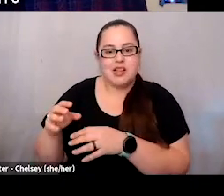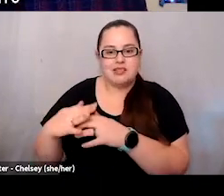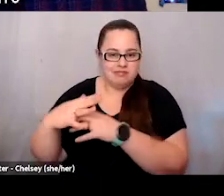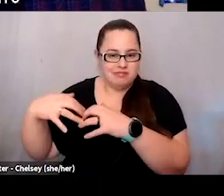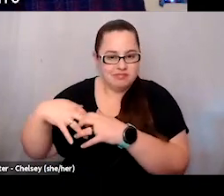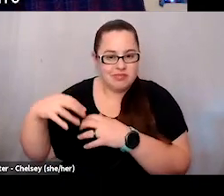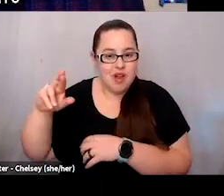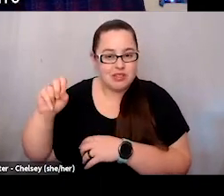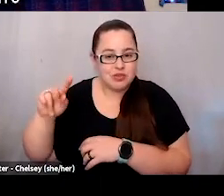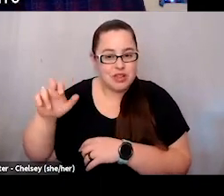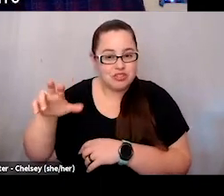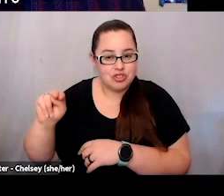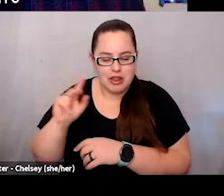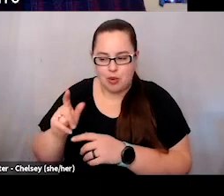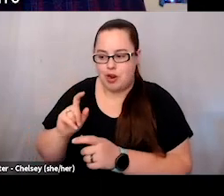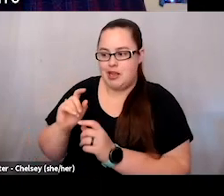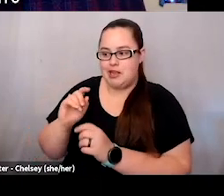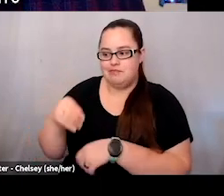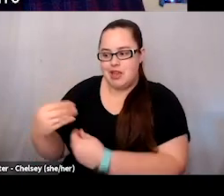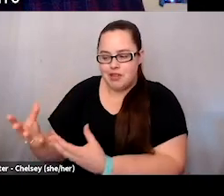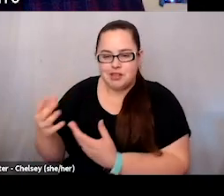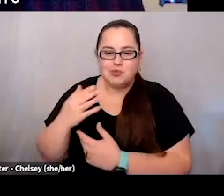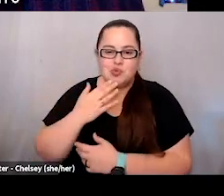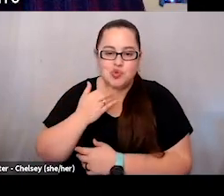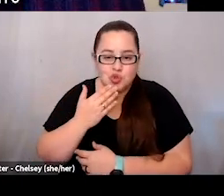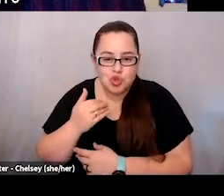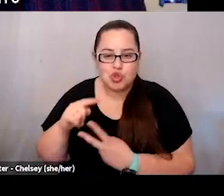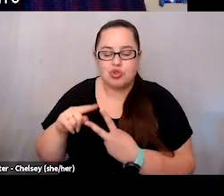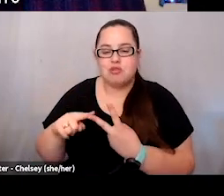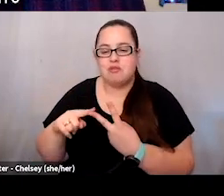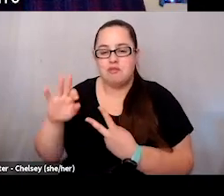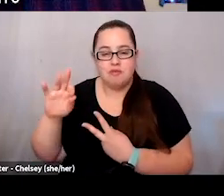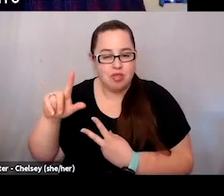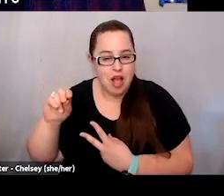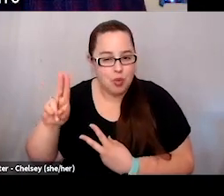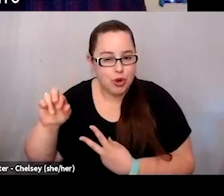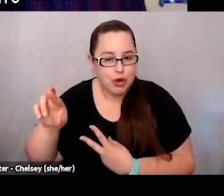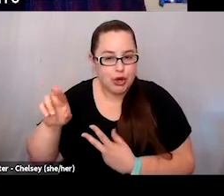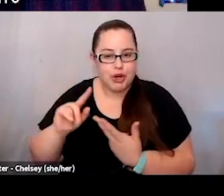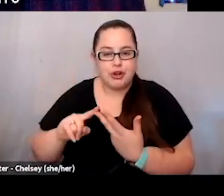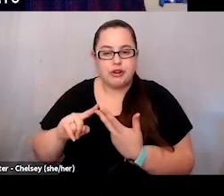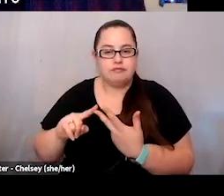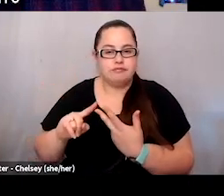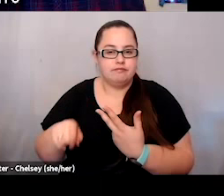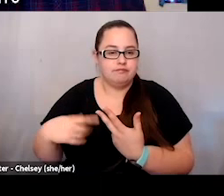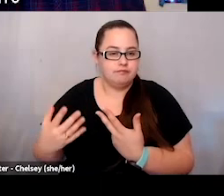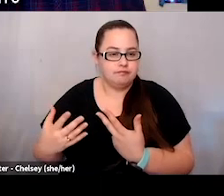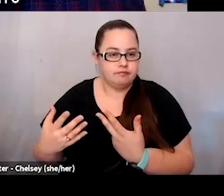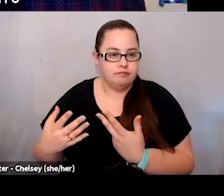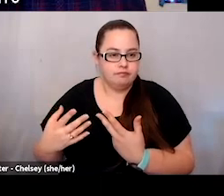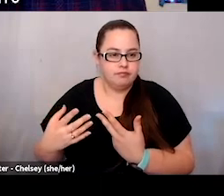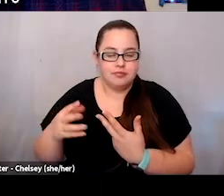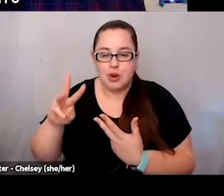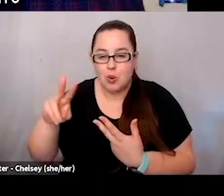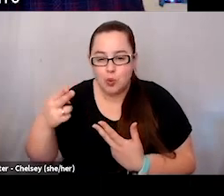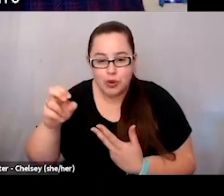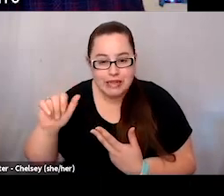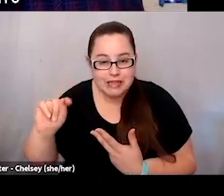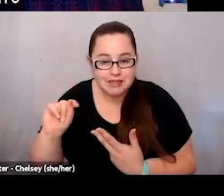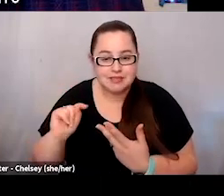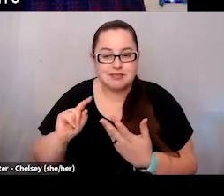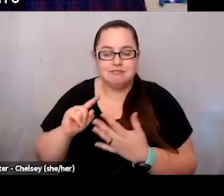commodities like sugar and, and flour. And, and we, so the Native Americans ended up,